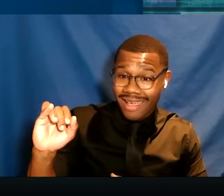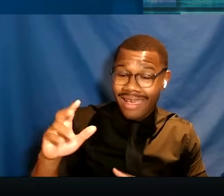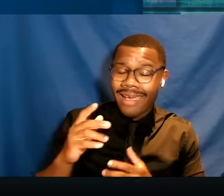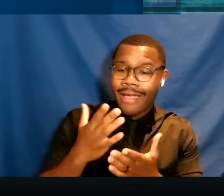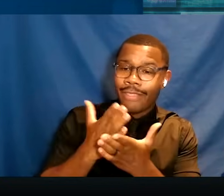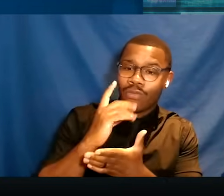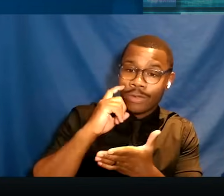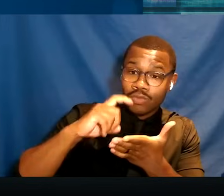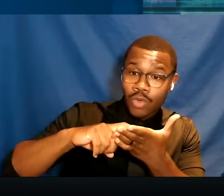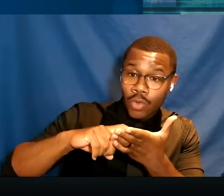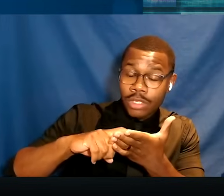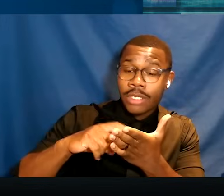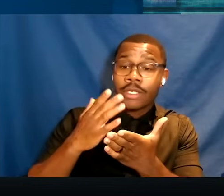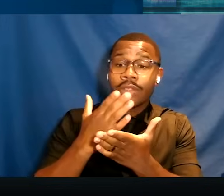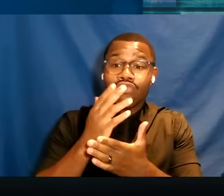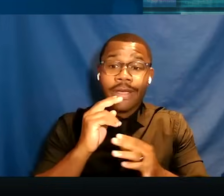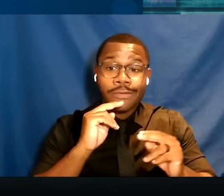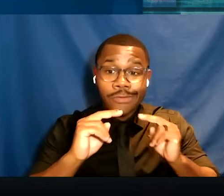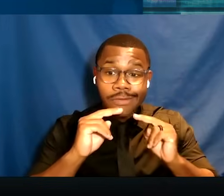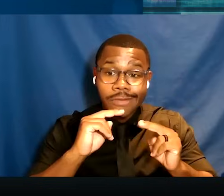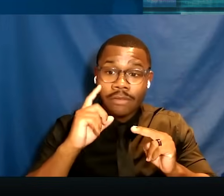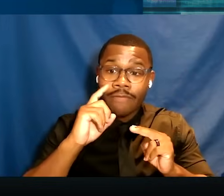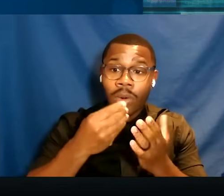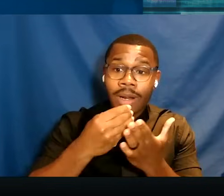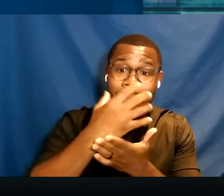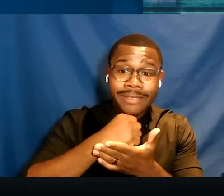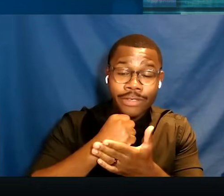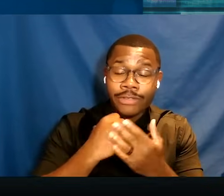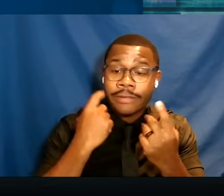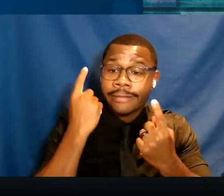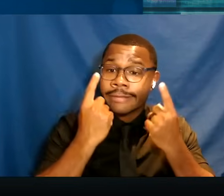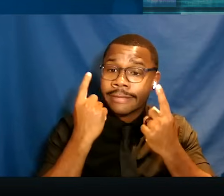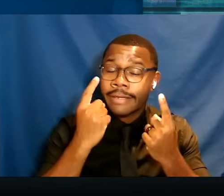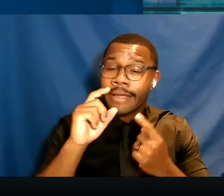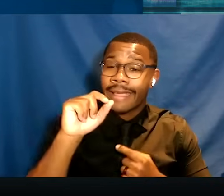the right to negotiate over compensation or consideration in the event that there is generative AI used